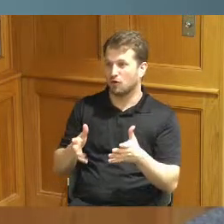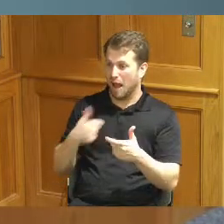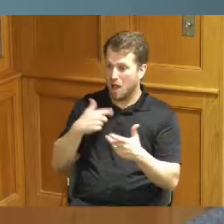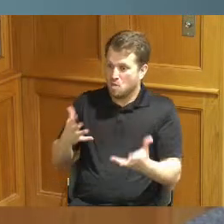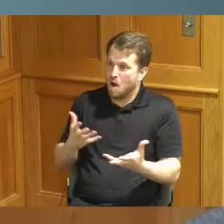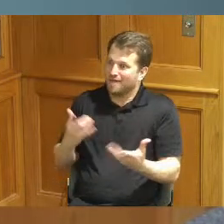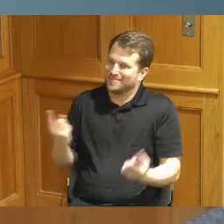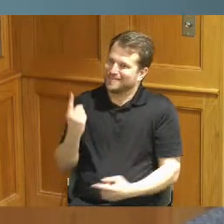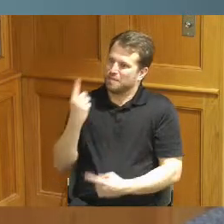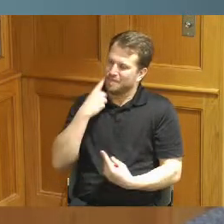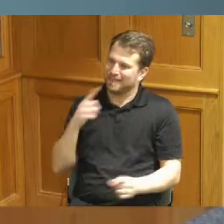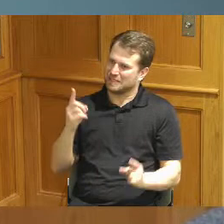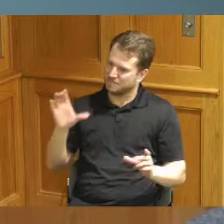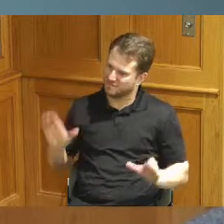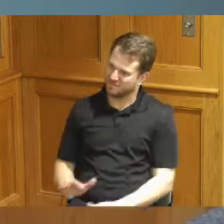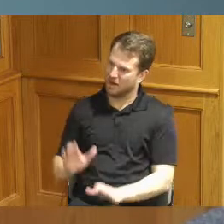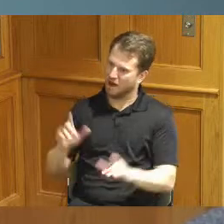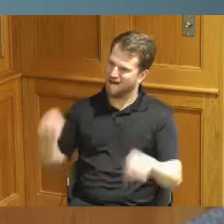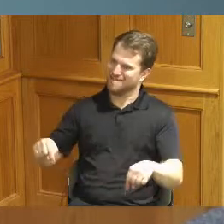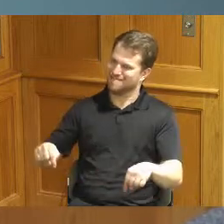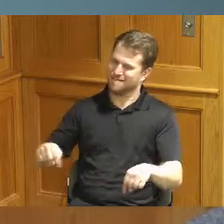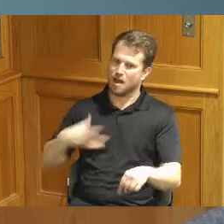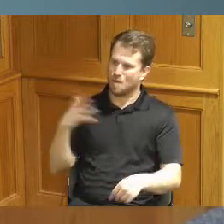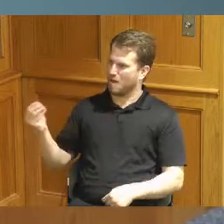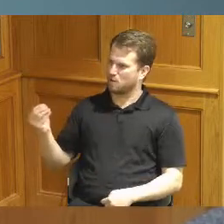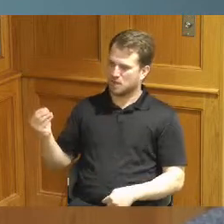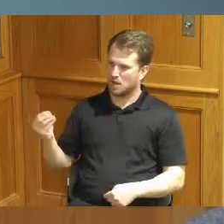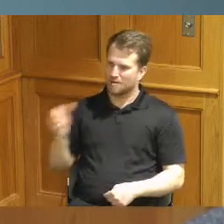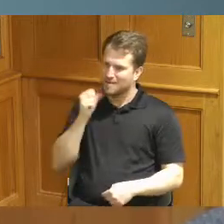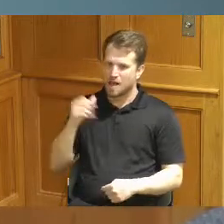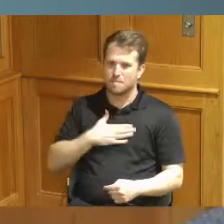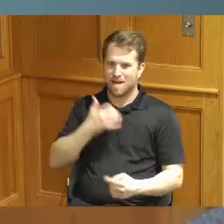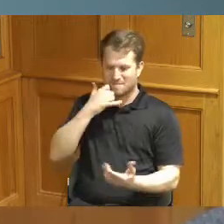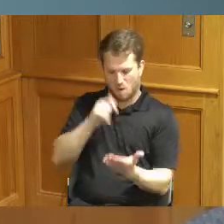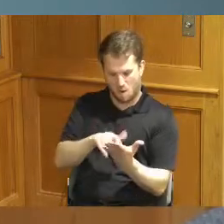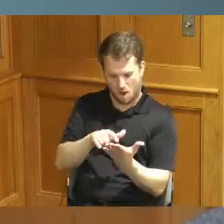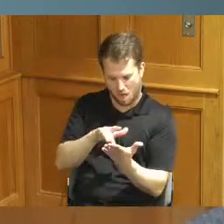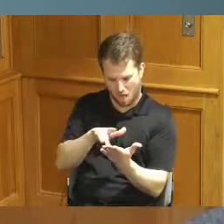outside if this is I don't want to have to go on my iPhone I want to go down the elevator somebody